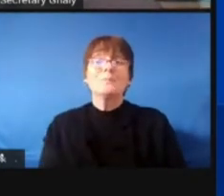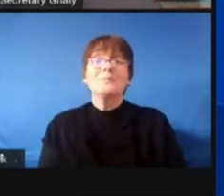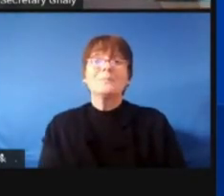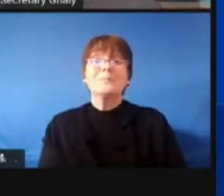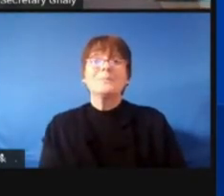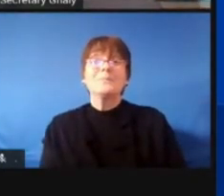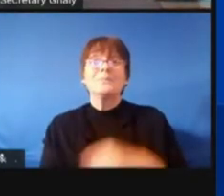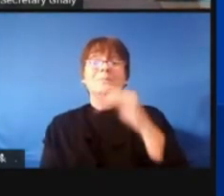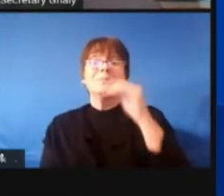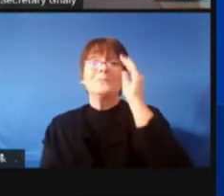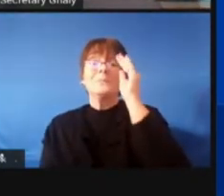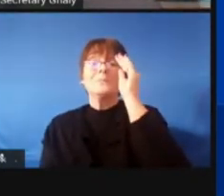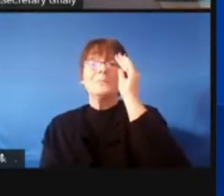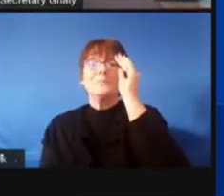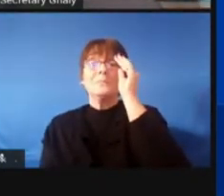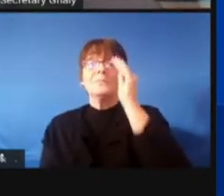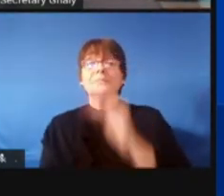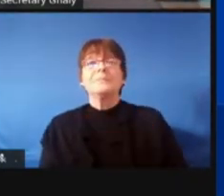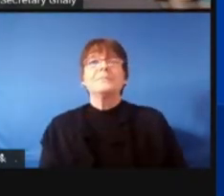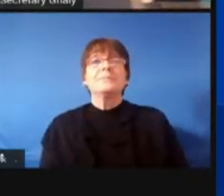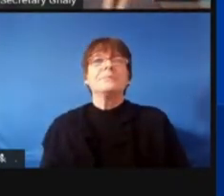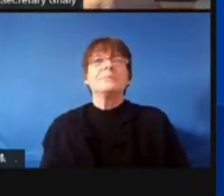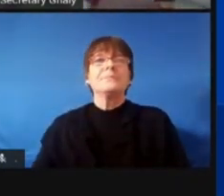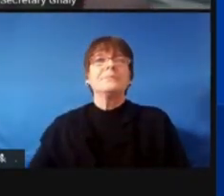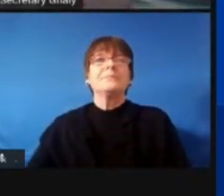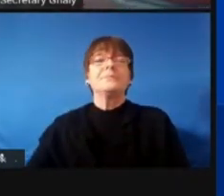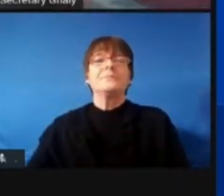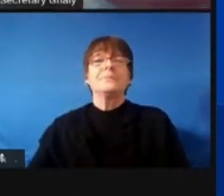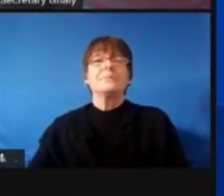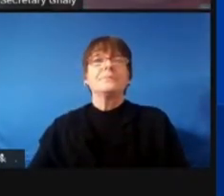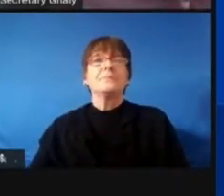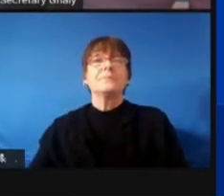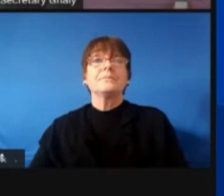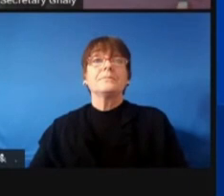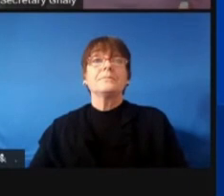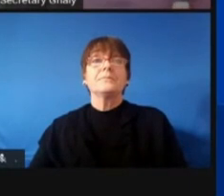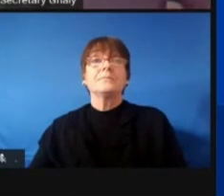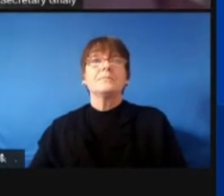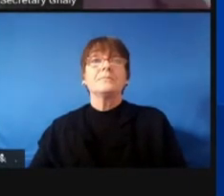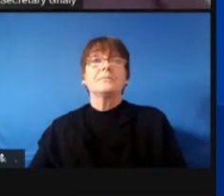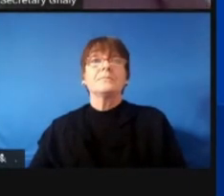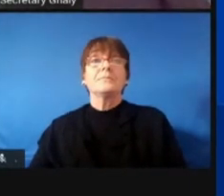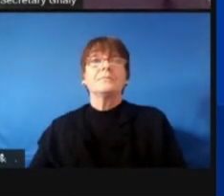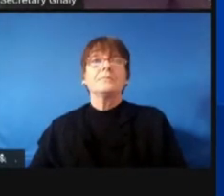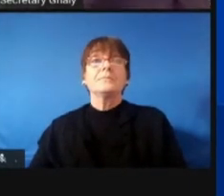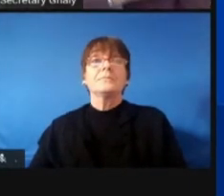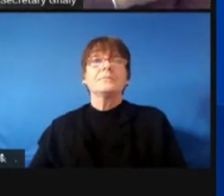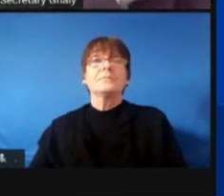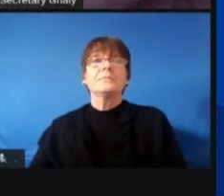PEOPLE. IT IS REALLY IMPORTANT TO GET YOUR FLU SHOT. I HAVE GOTTEN MINE AND MAJOR EVERYONE I LOVE HAS GOTTEN THEIRS. PLEASE GET YOUR FLU SHOT AND PROTECT ALL OF US FROM FLUTE